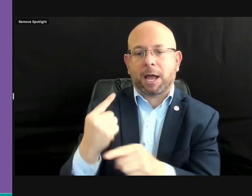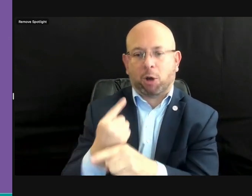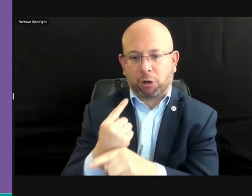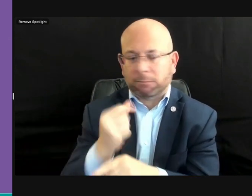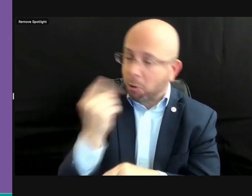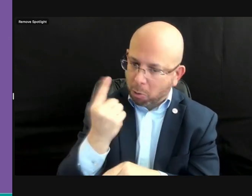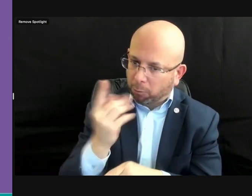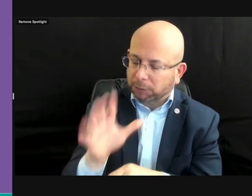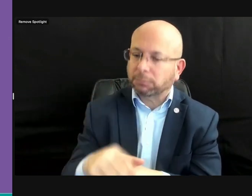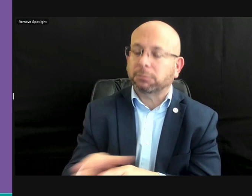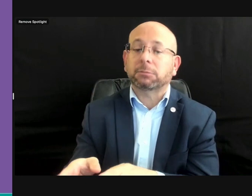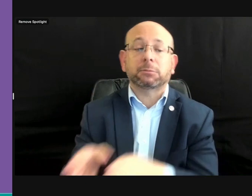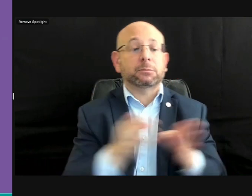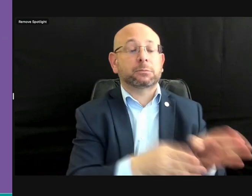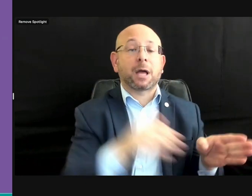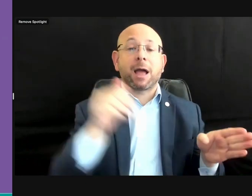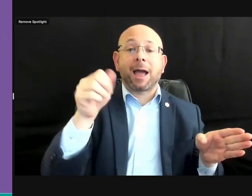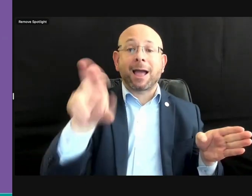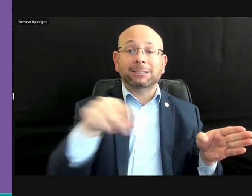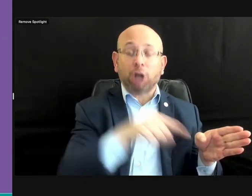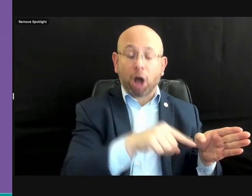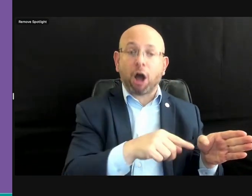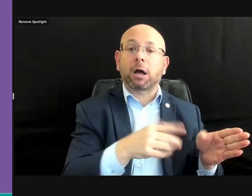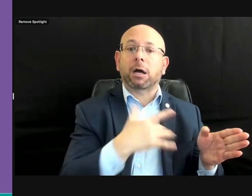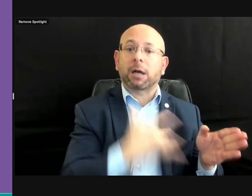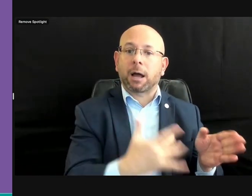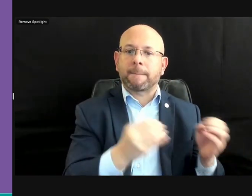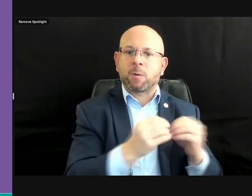Although, it's often more accurate, not always.